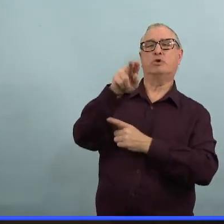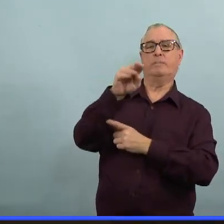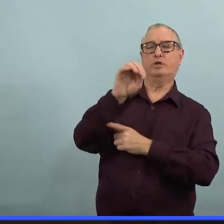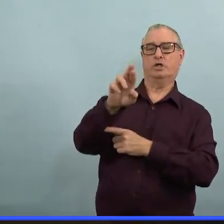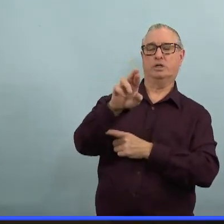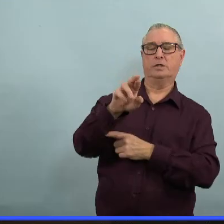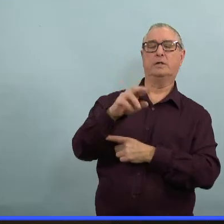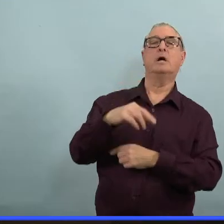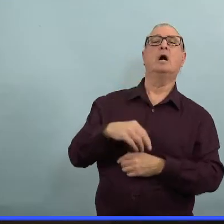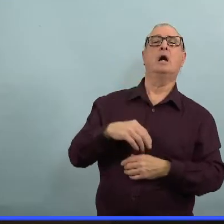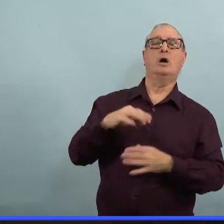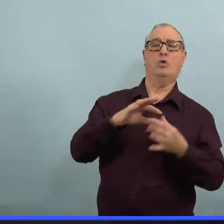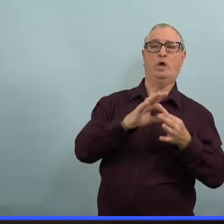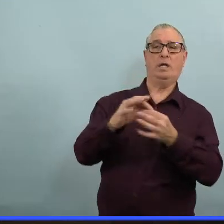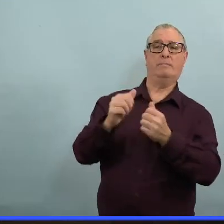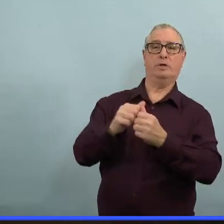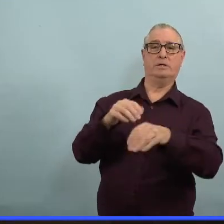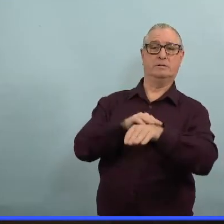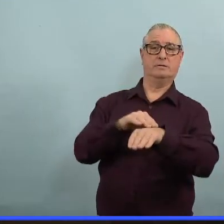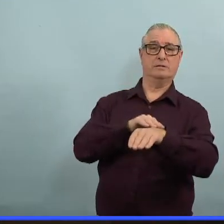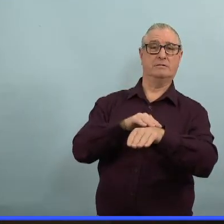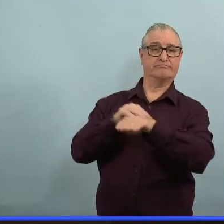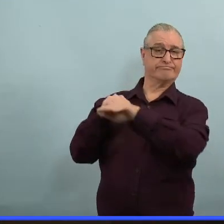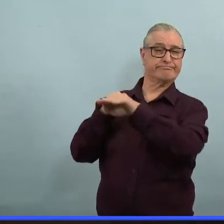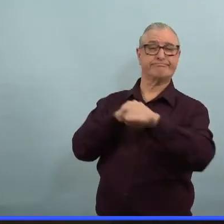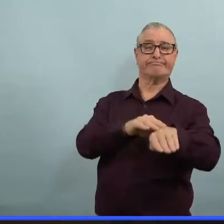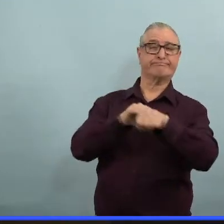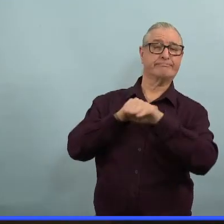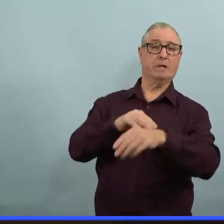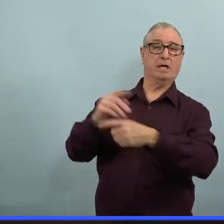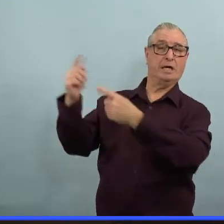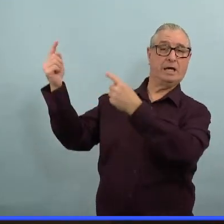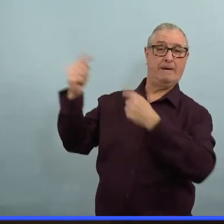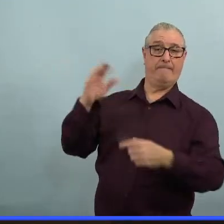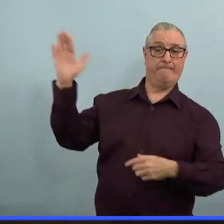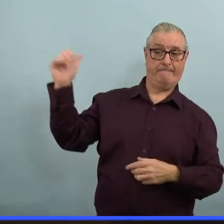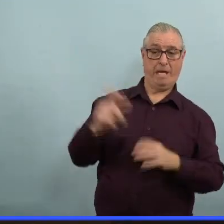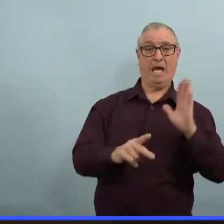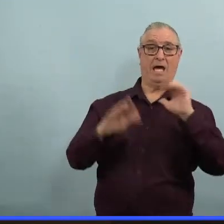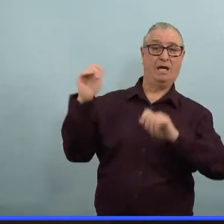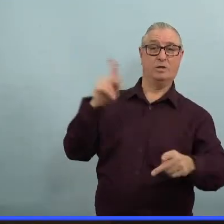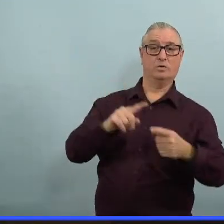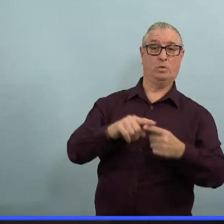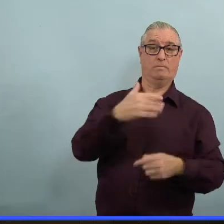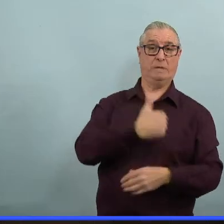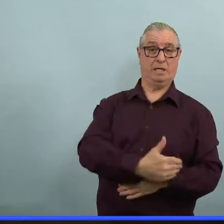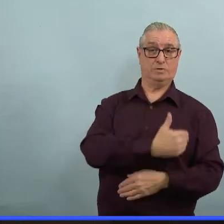was a legislative assistant who was expelled because of his support to the truckers and now